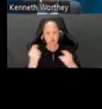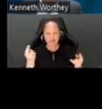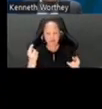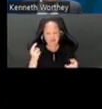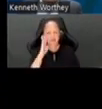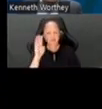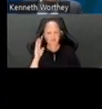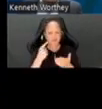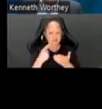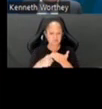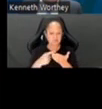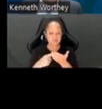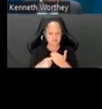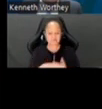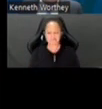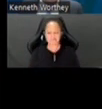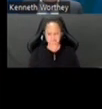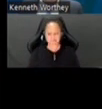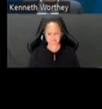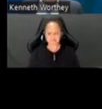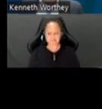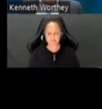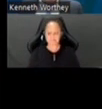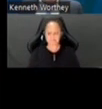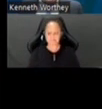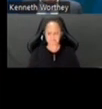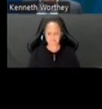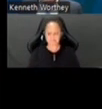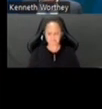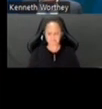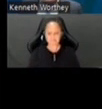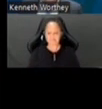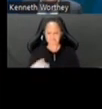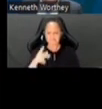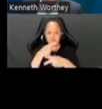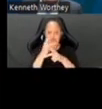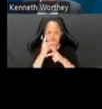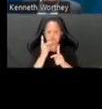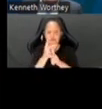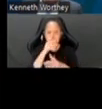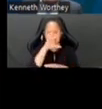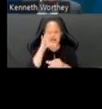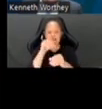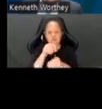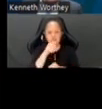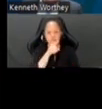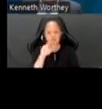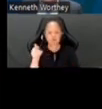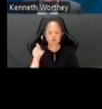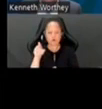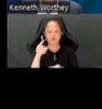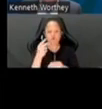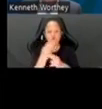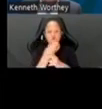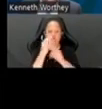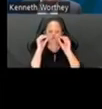Next slide please. Our products include those that can be used to teach others. We have